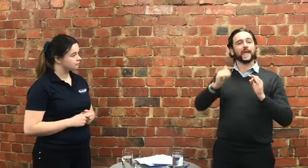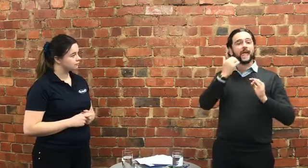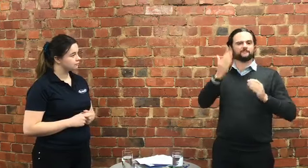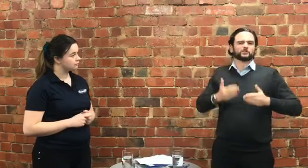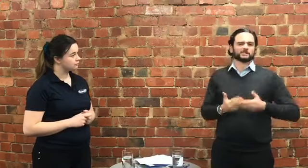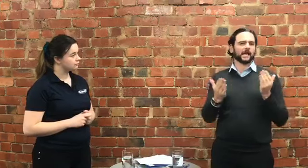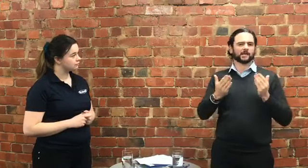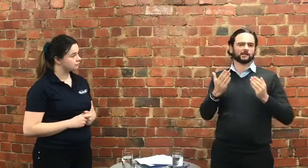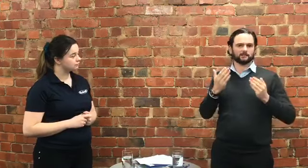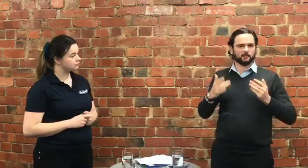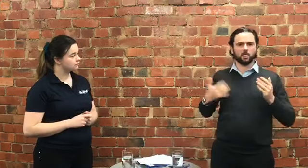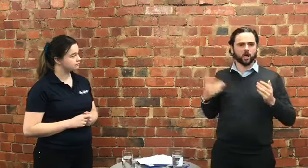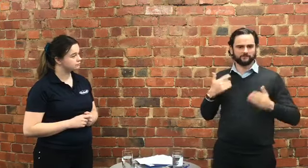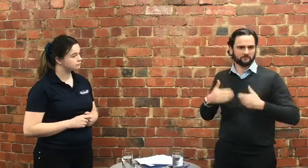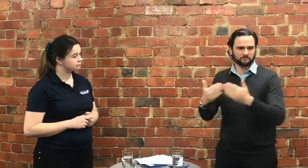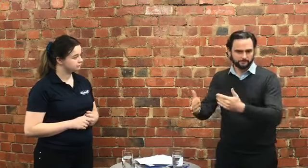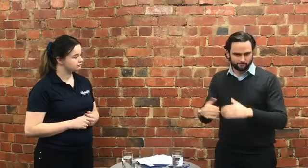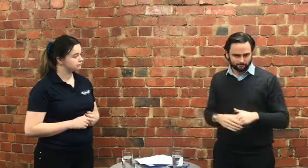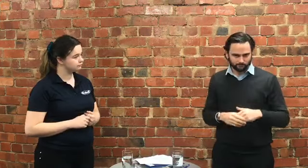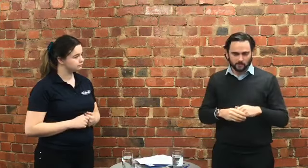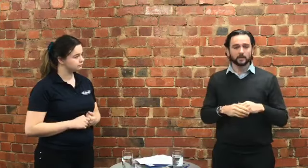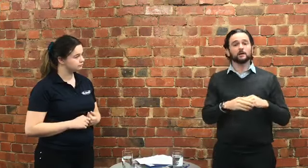things related to people's everyday life.